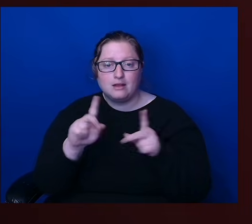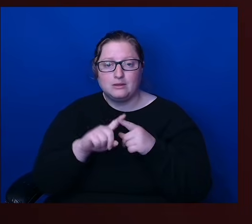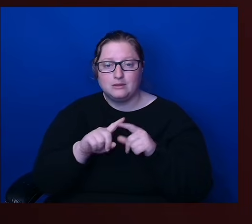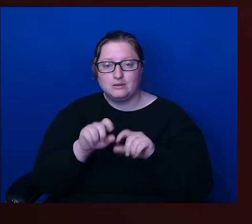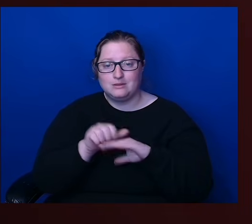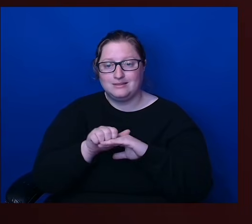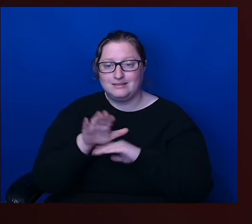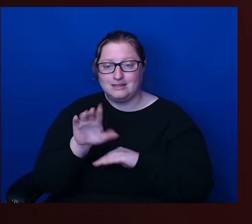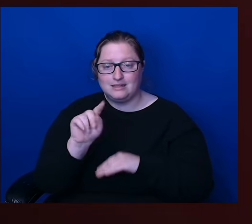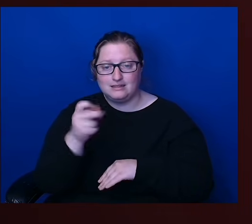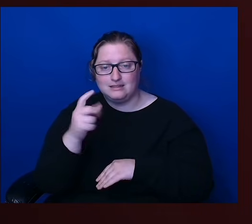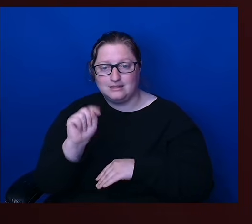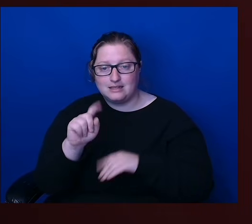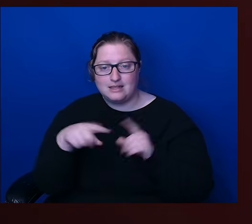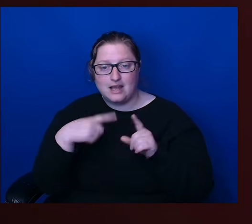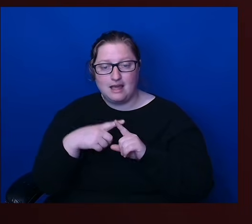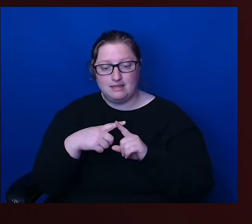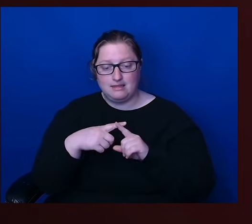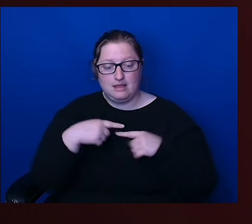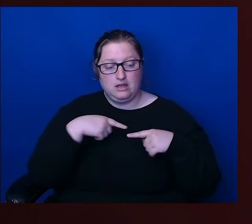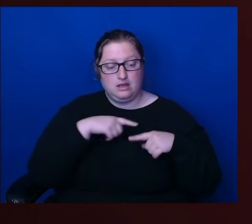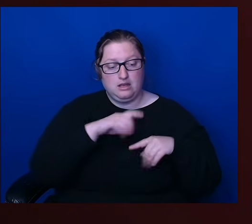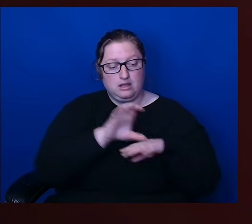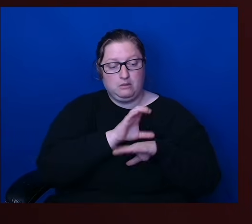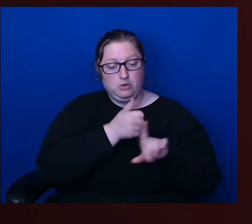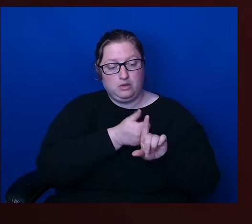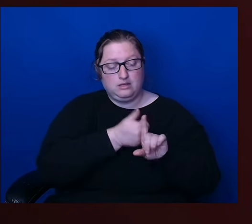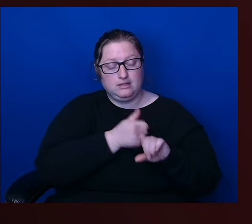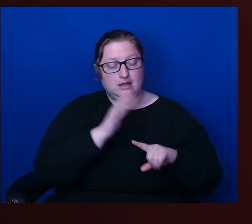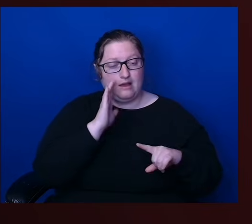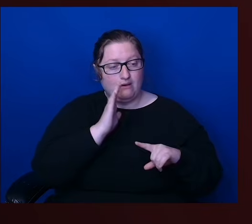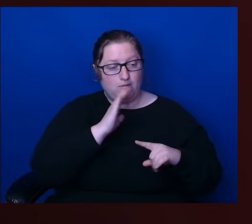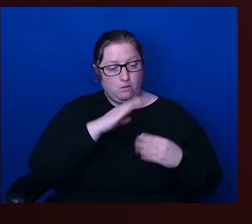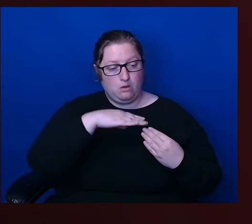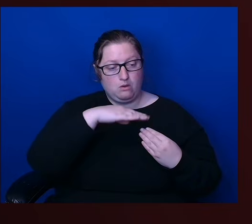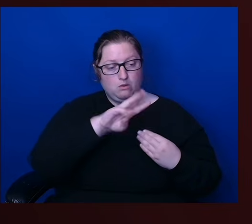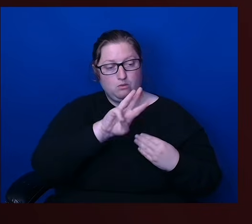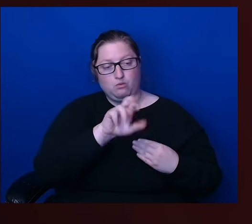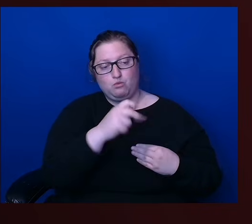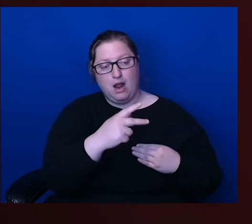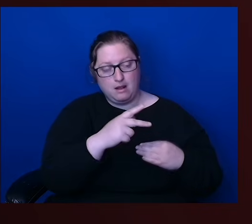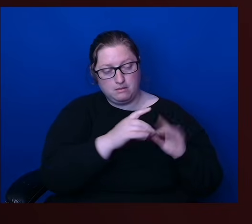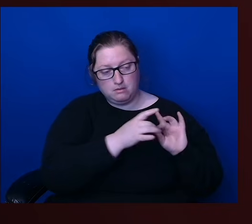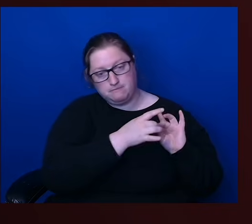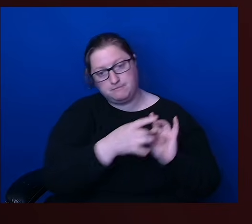it'll wrap it in text content, but let's say I want to send receipts and a text prompt.